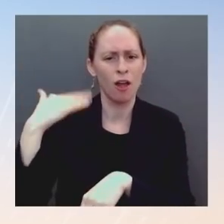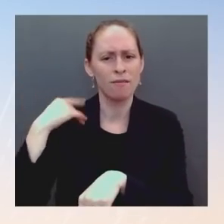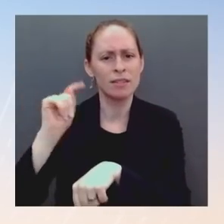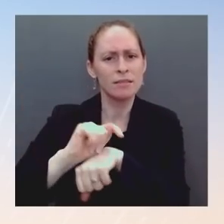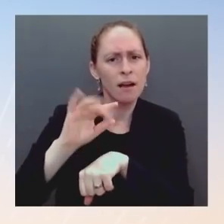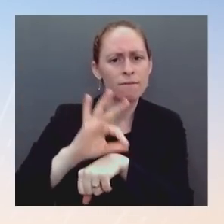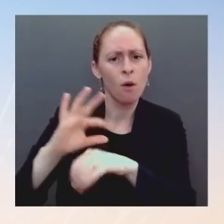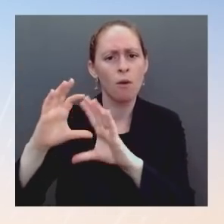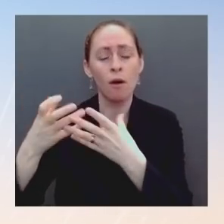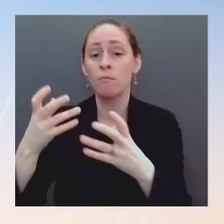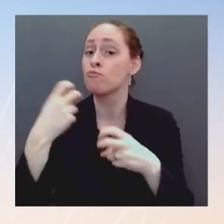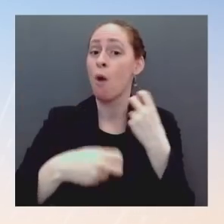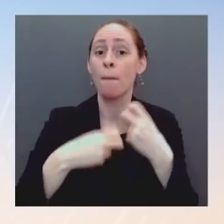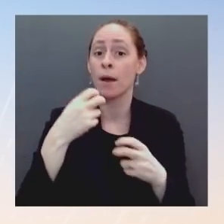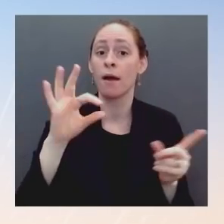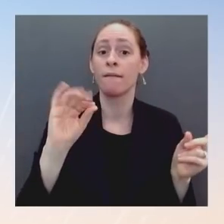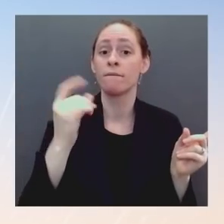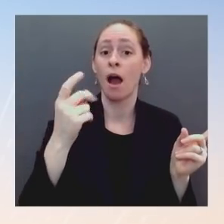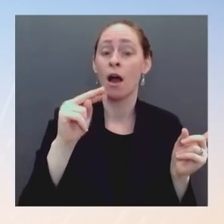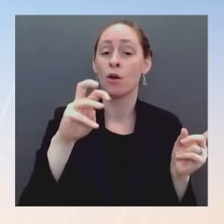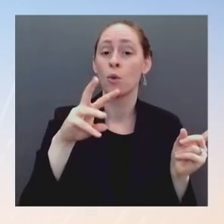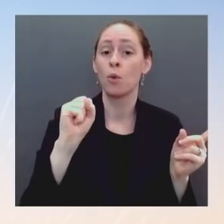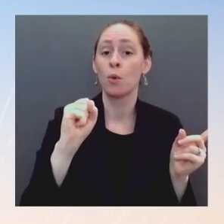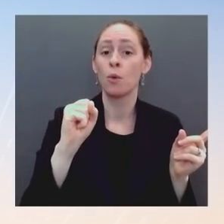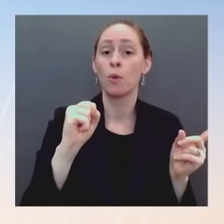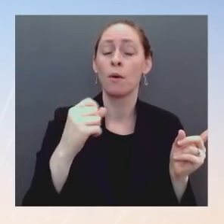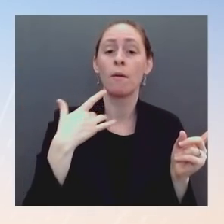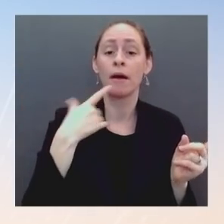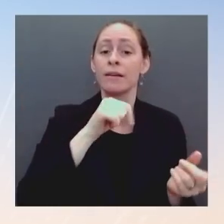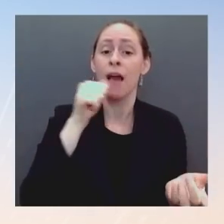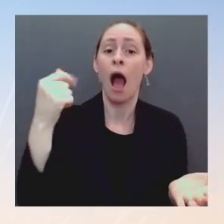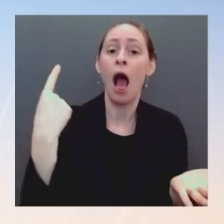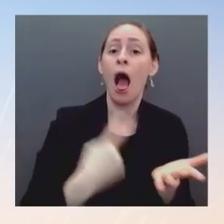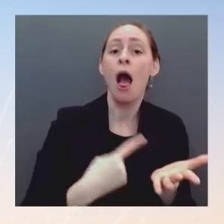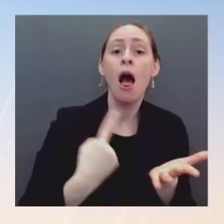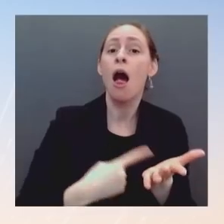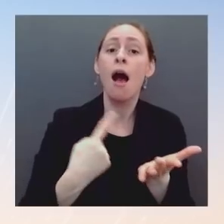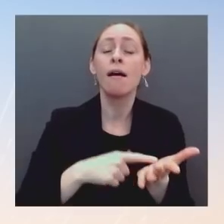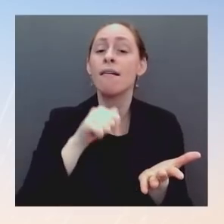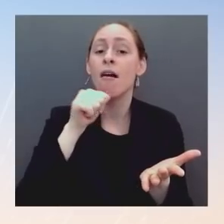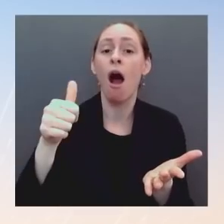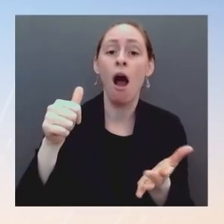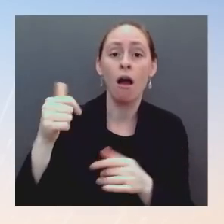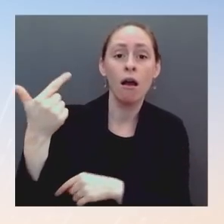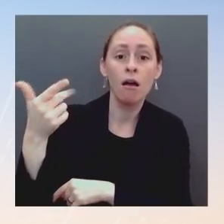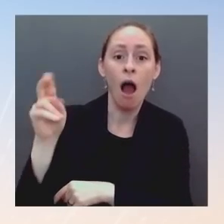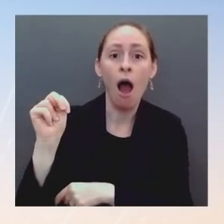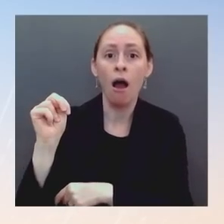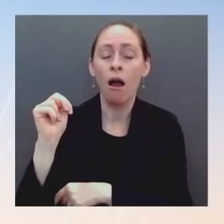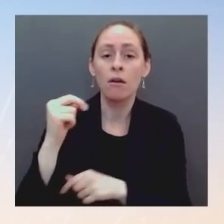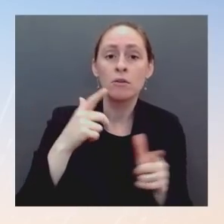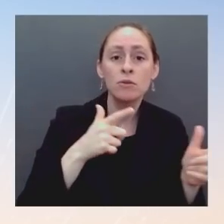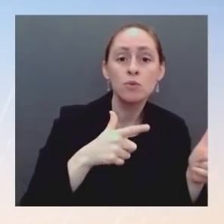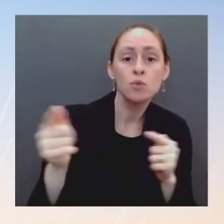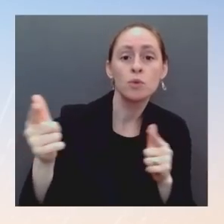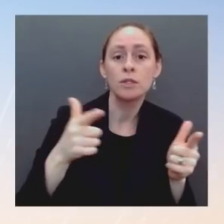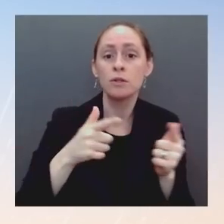is the fact that gun crime is a major driver of crime across the country -- also a fact. So, those are pieces, I think, in that moment